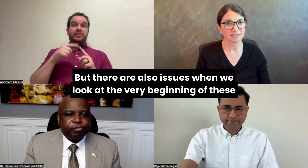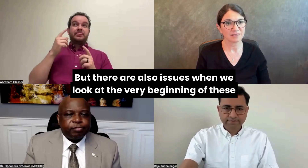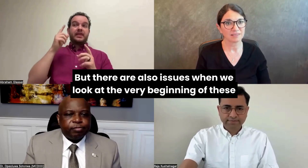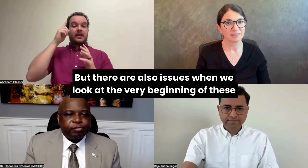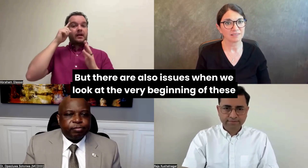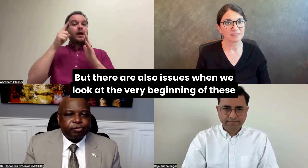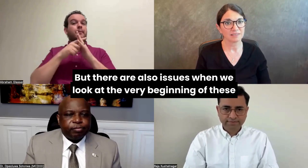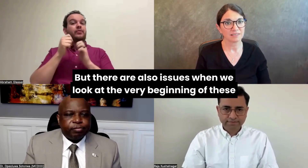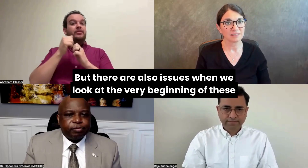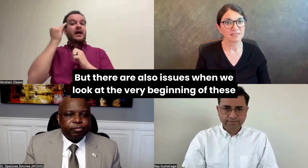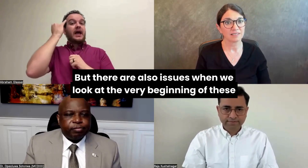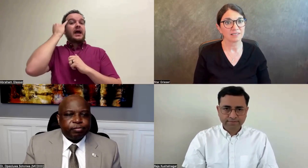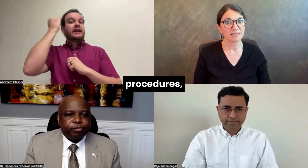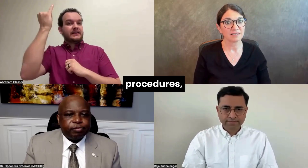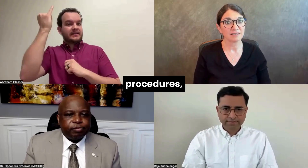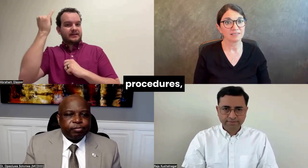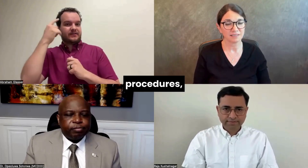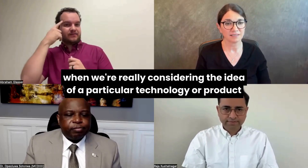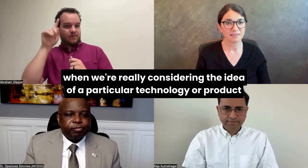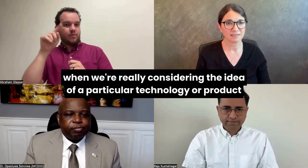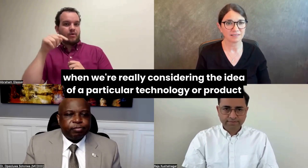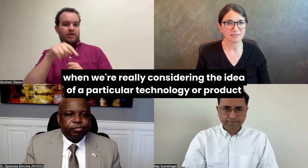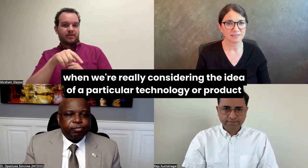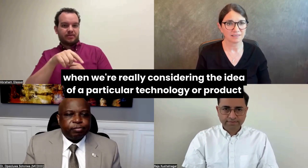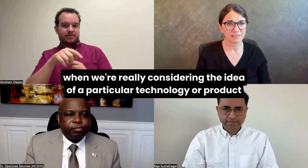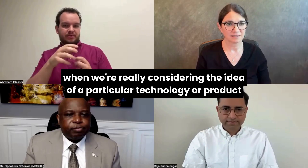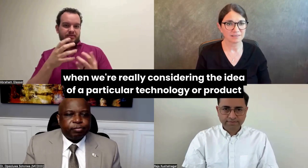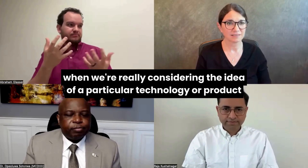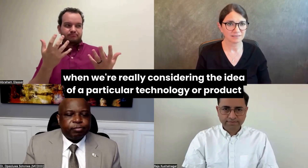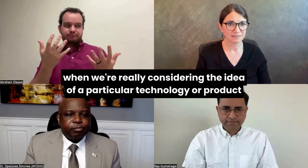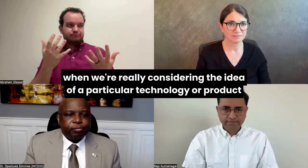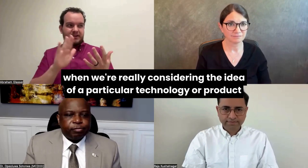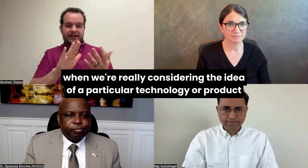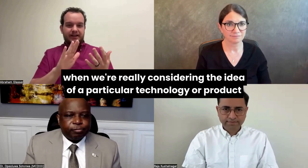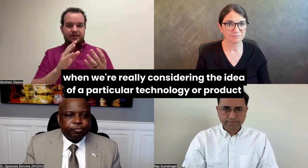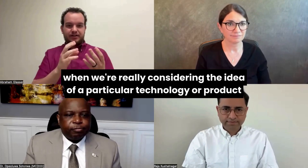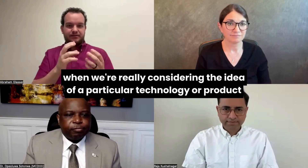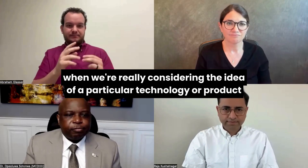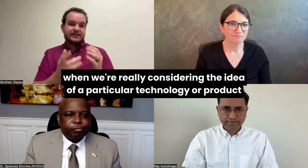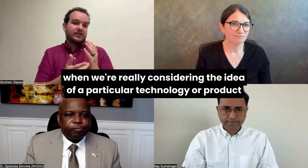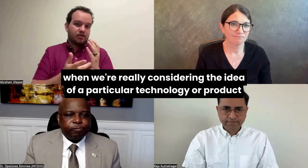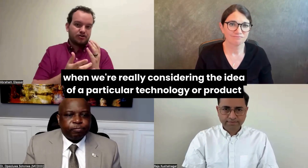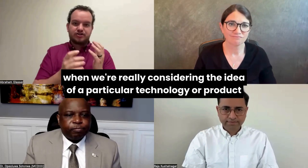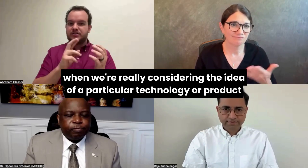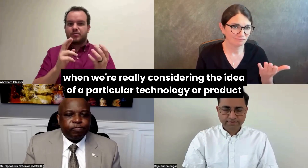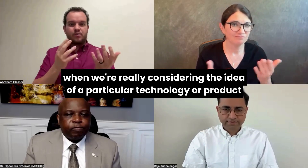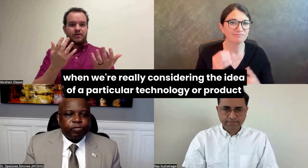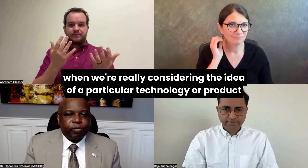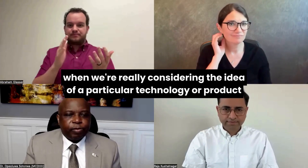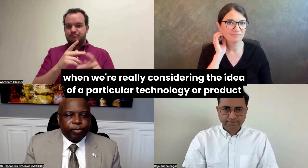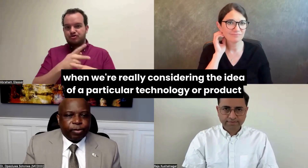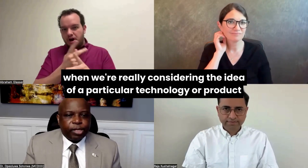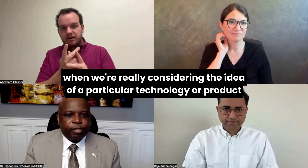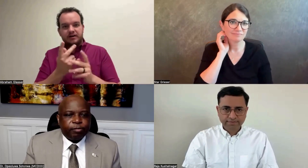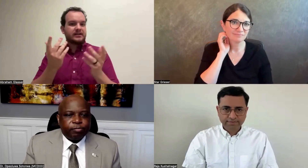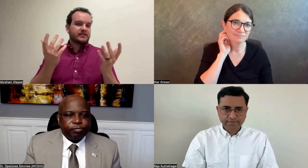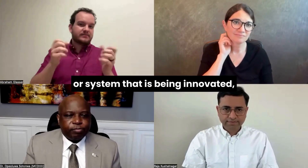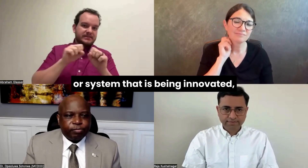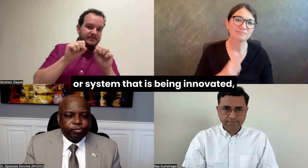procedures, when we're really considering the idea of a particular technology or product or system that is being innovated,